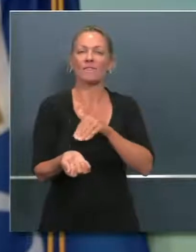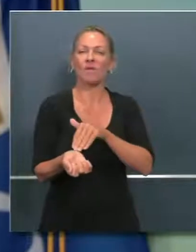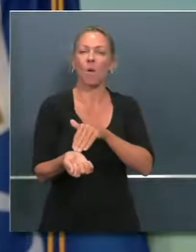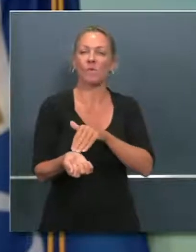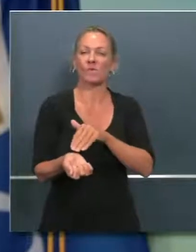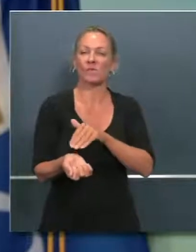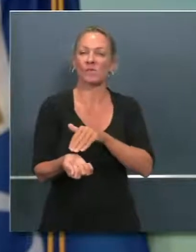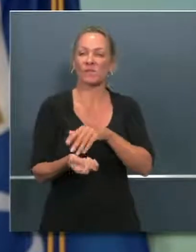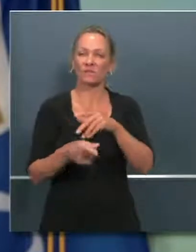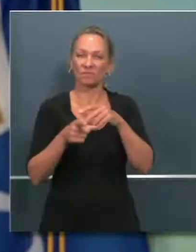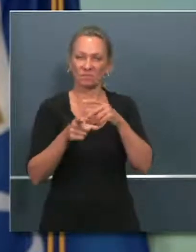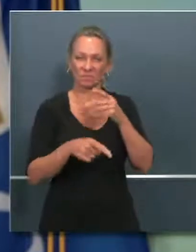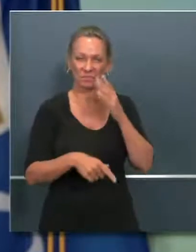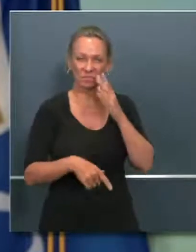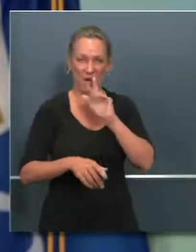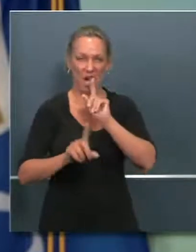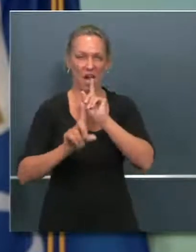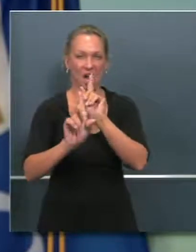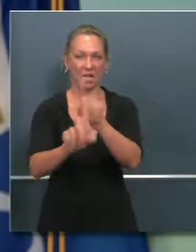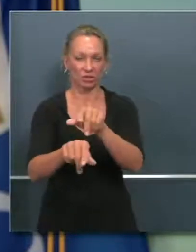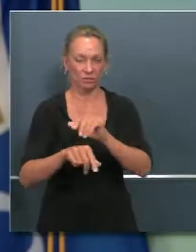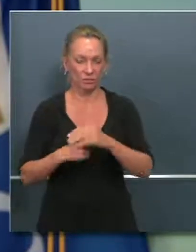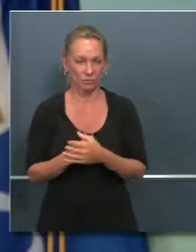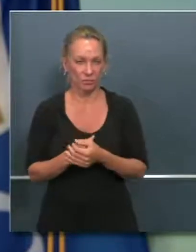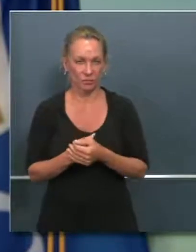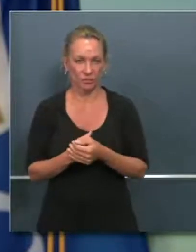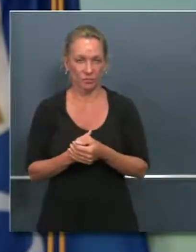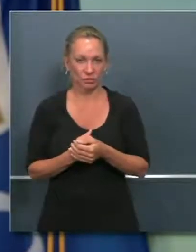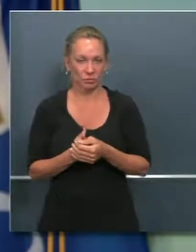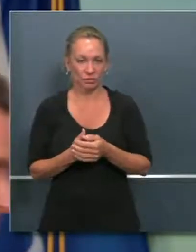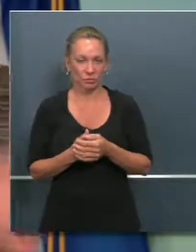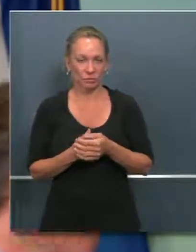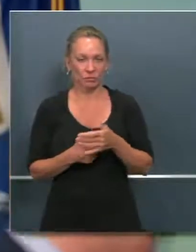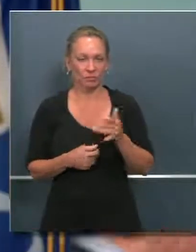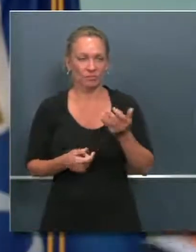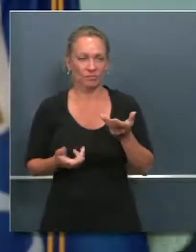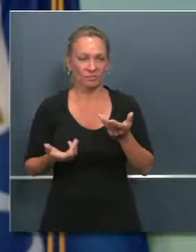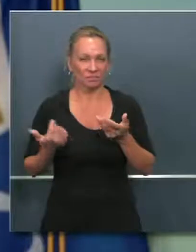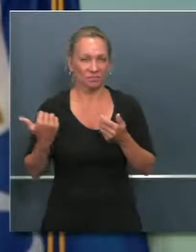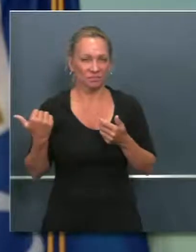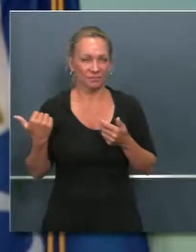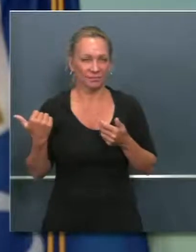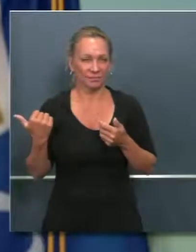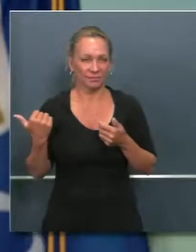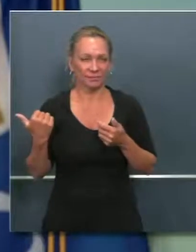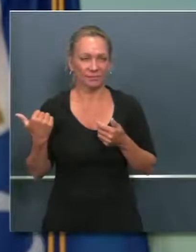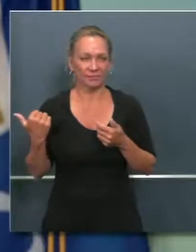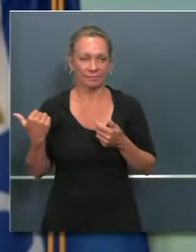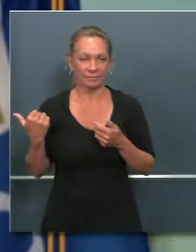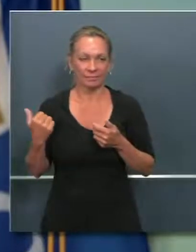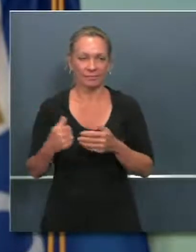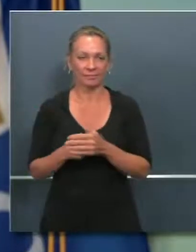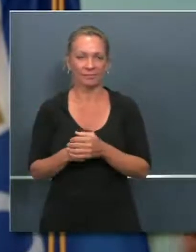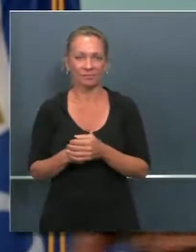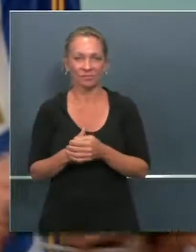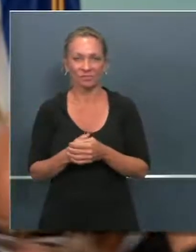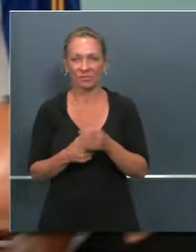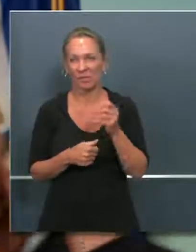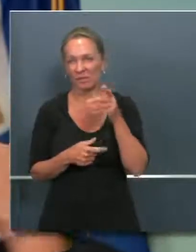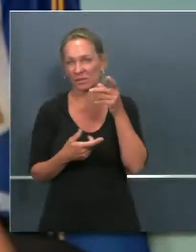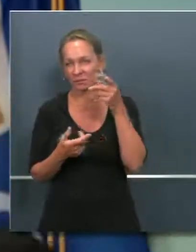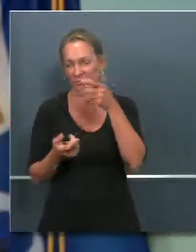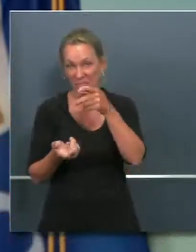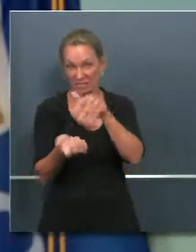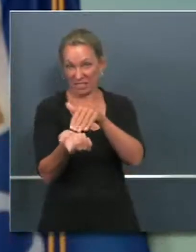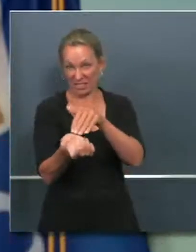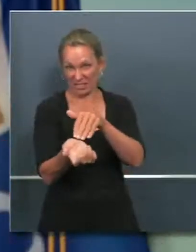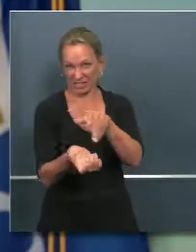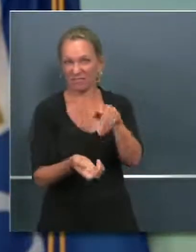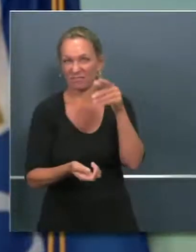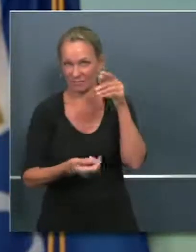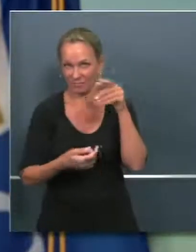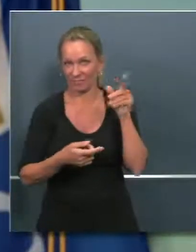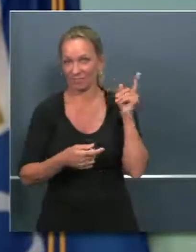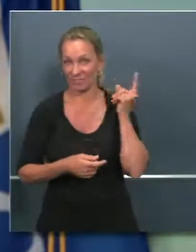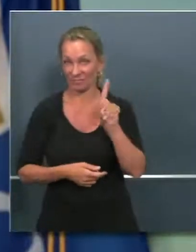to this guidance that he helped draft can answer more specifically Thank You governor and thank